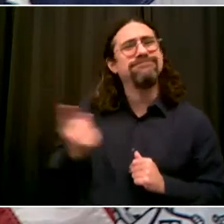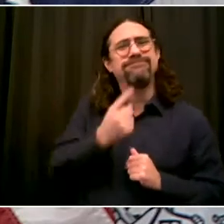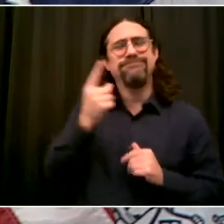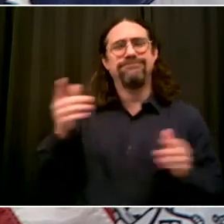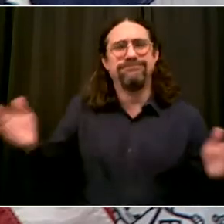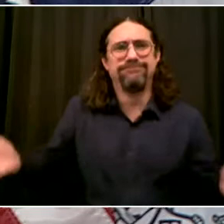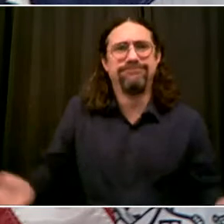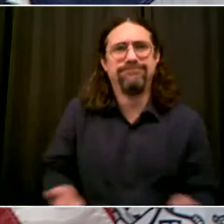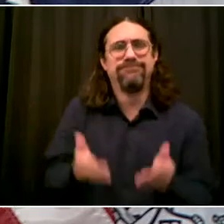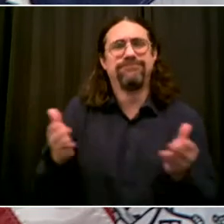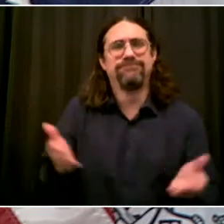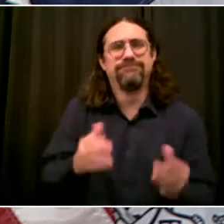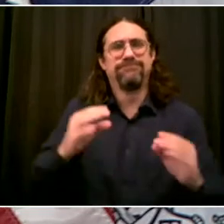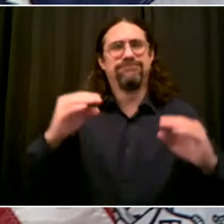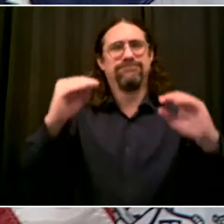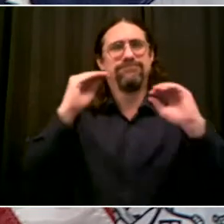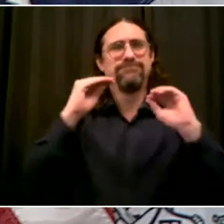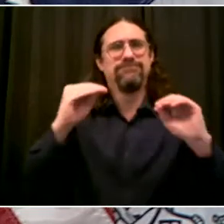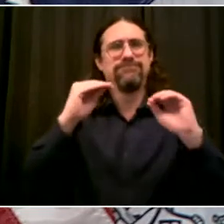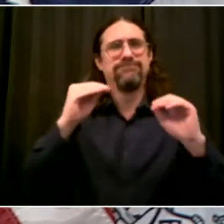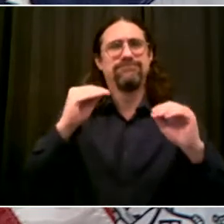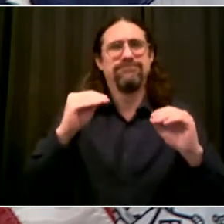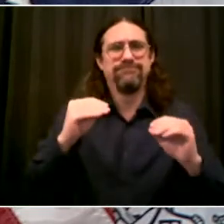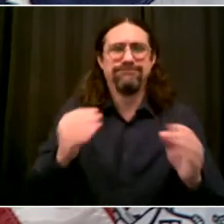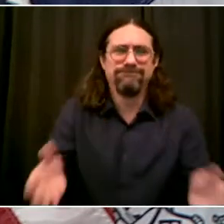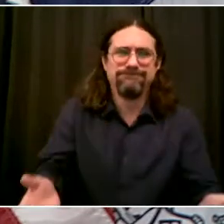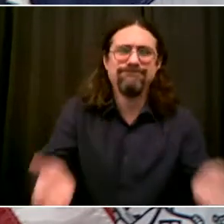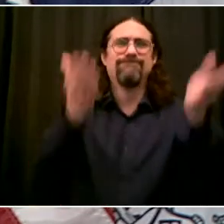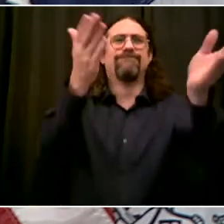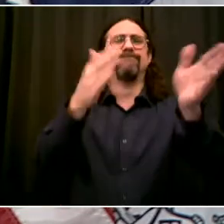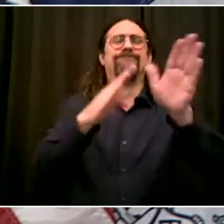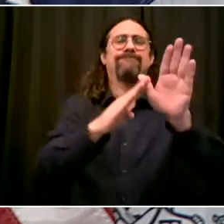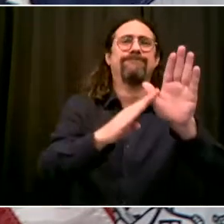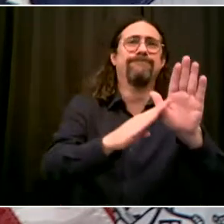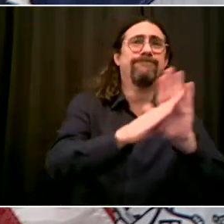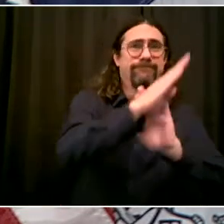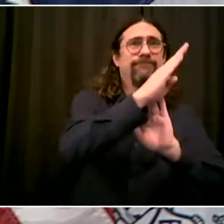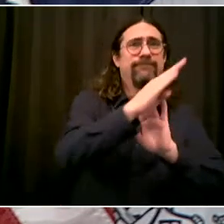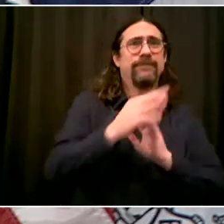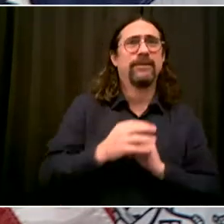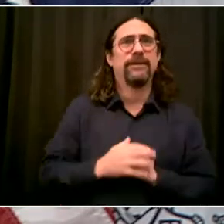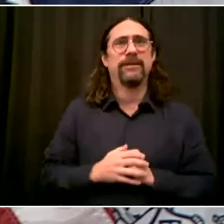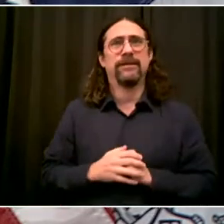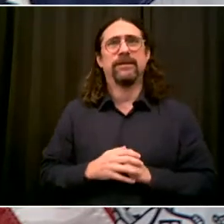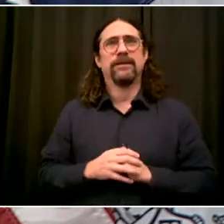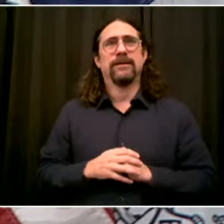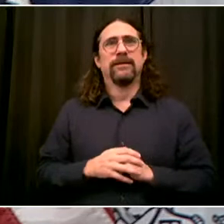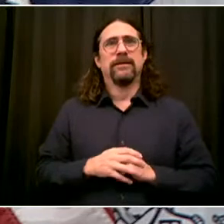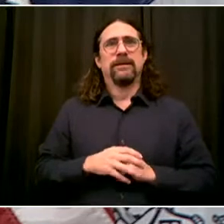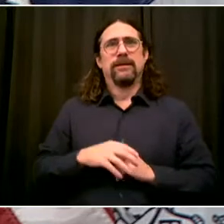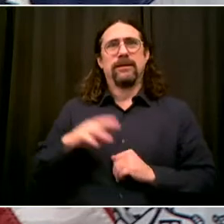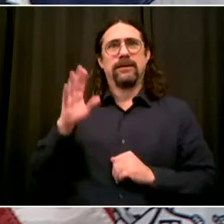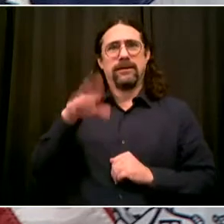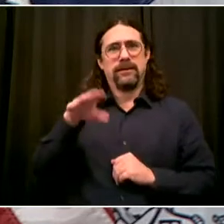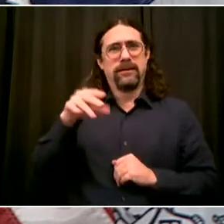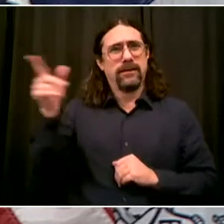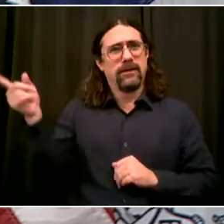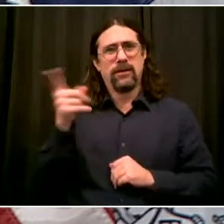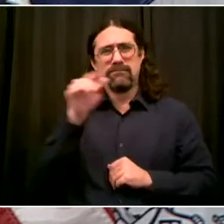EVEN WHEN THEY WERE TREATING HIM WITH HATE. WHAT I EMREMBER IS HIS EXTRAORDINARY ABILITY TO SUMMONON THE LOVE HEHE FELT